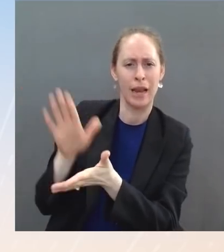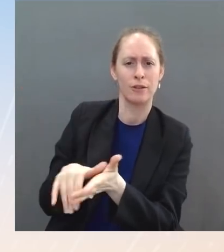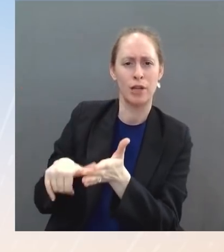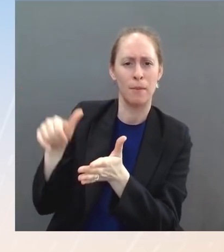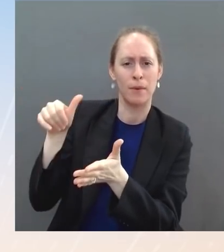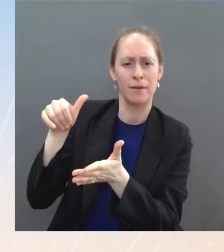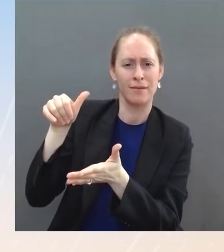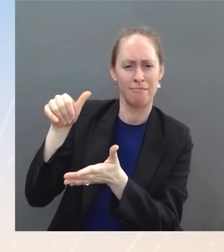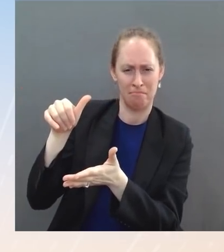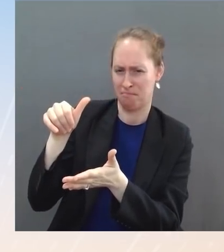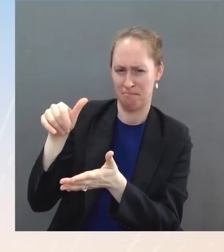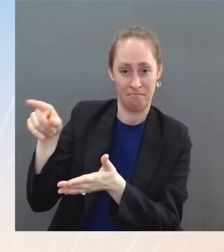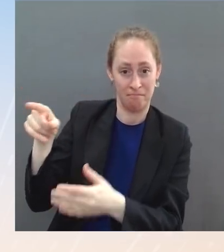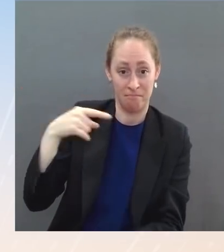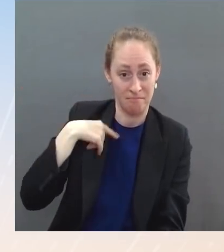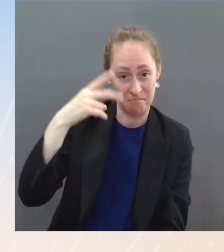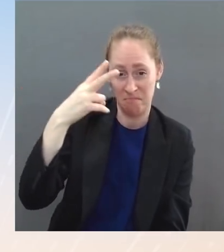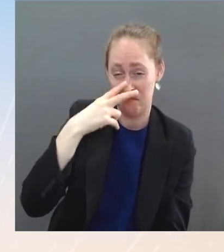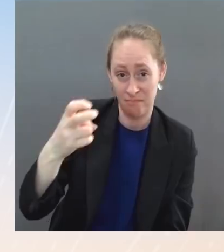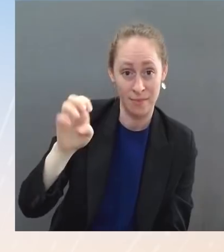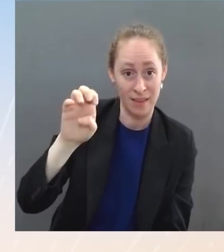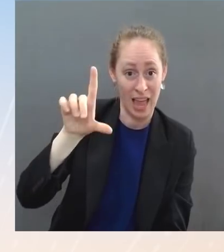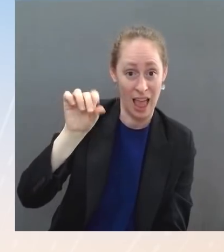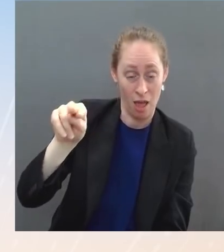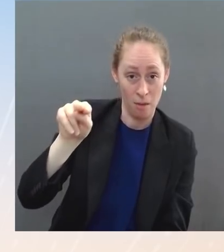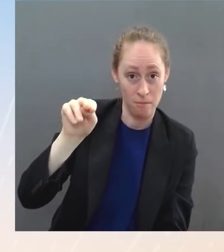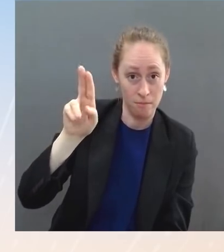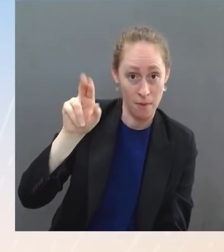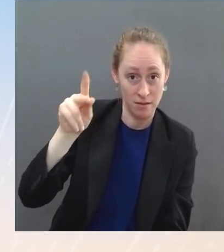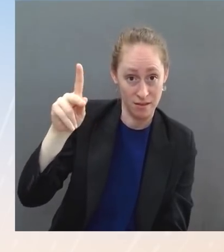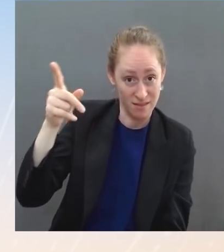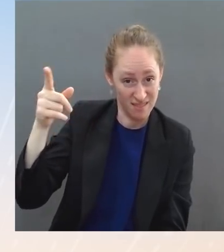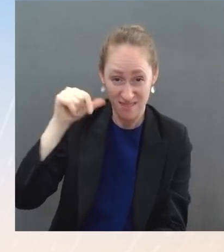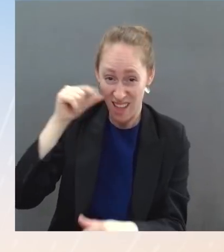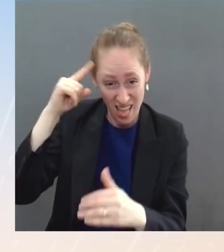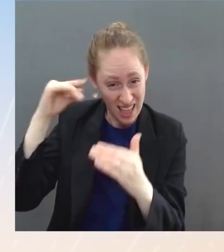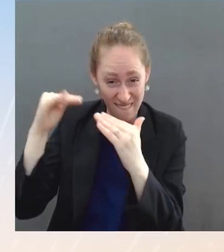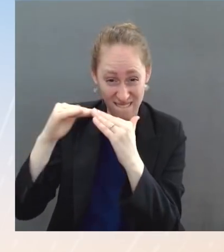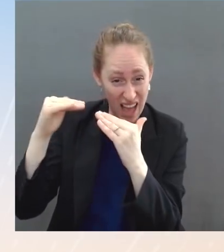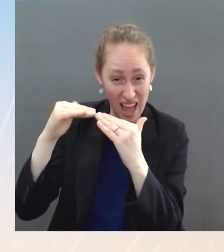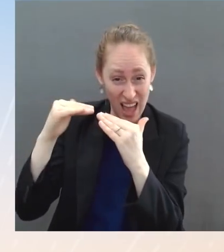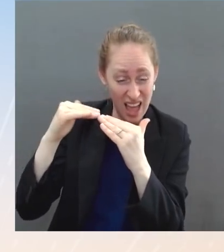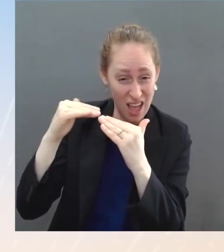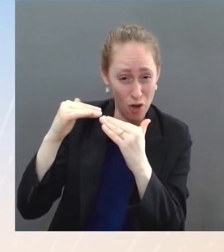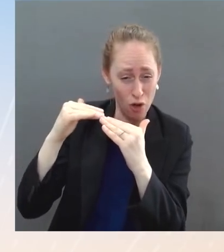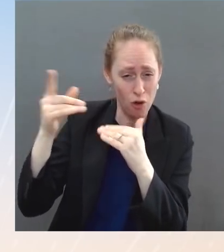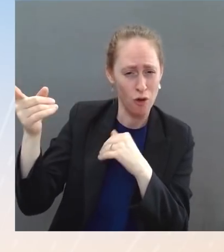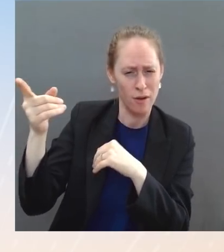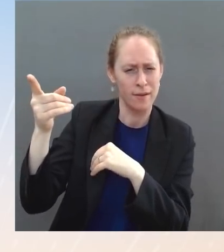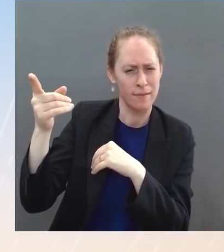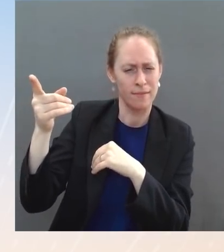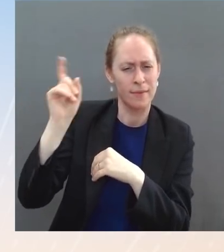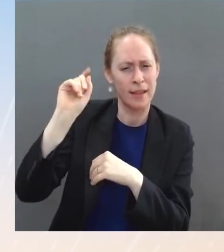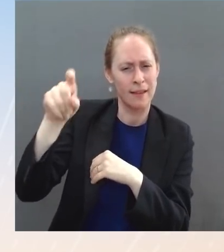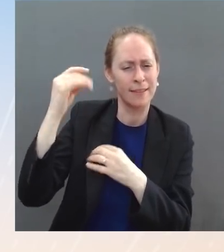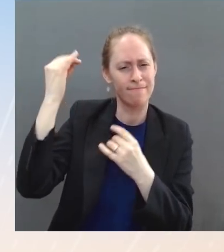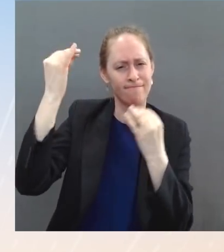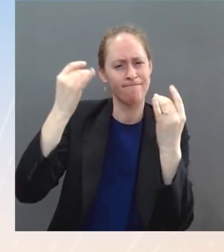in his view, is it fixes that. And this would close an unfair tax loophole and promote economic growth by encouraging productivity,